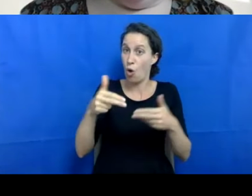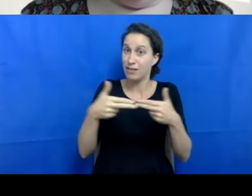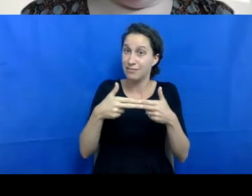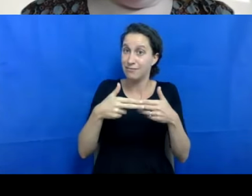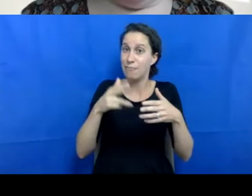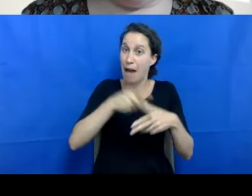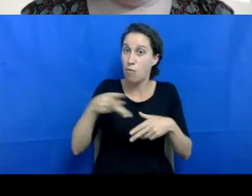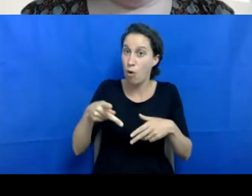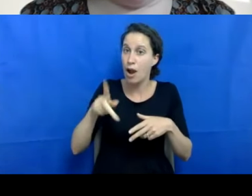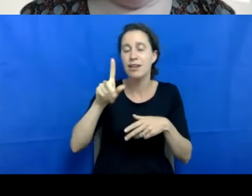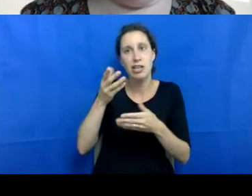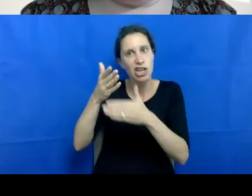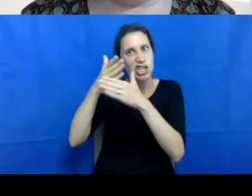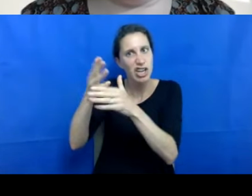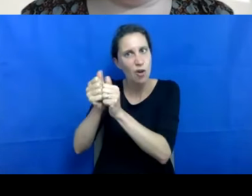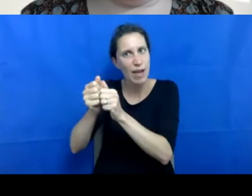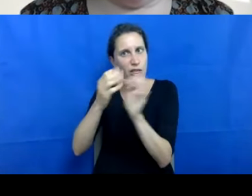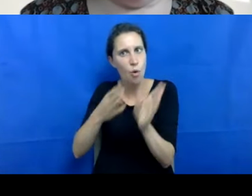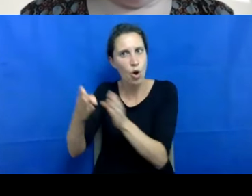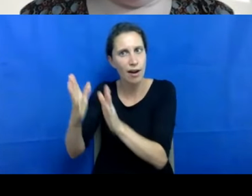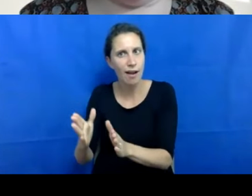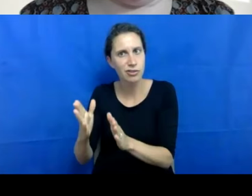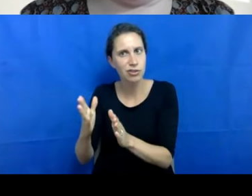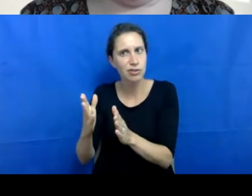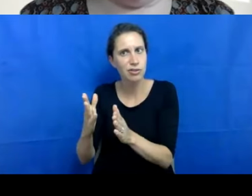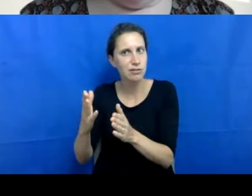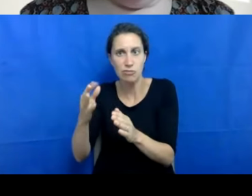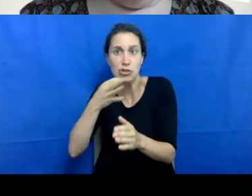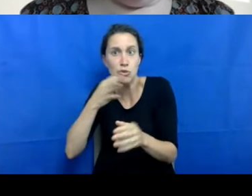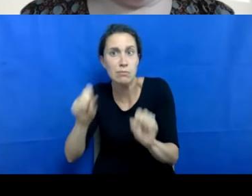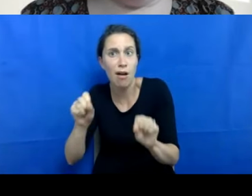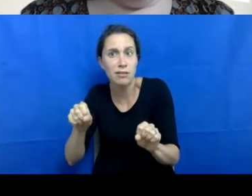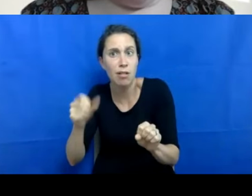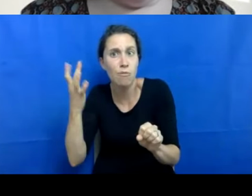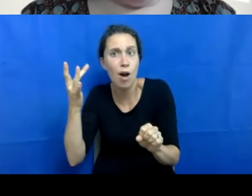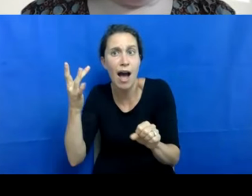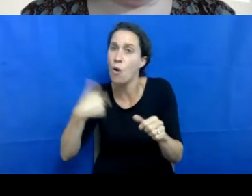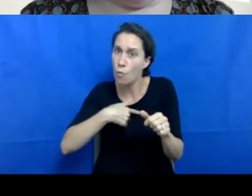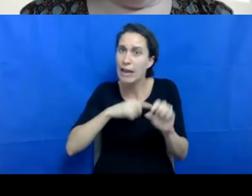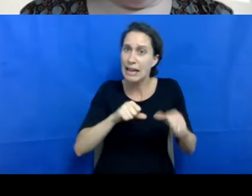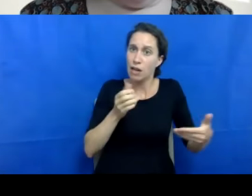This gives us more time to review the slide decks for accessibility and help you make any needed changes.